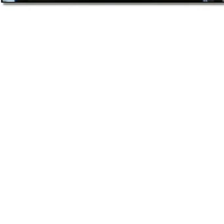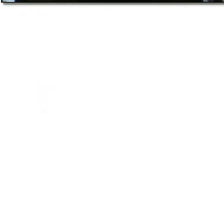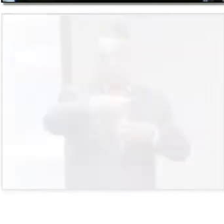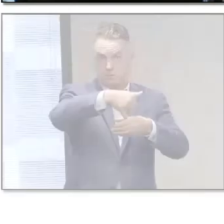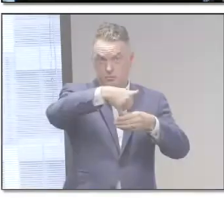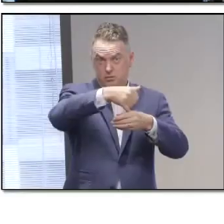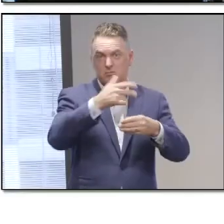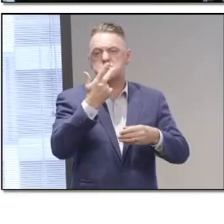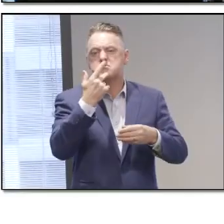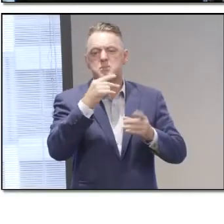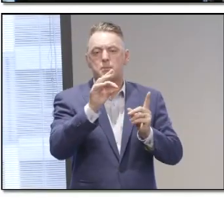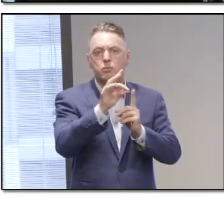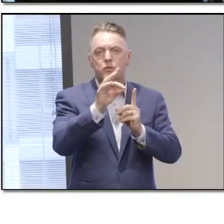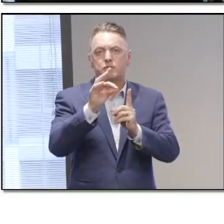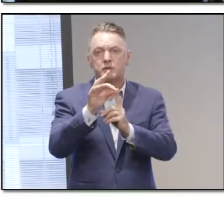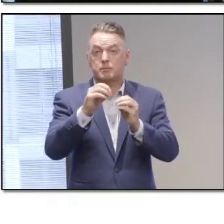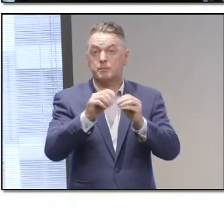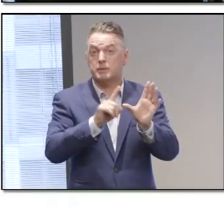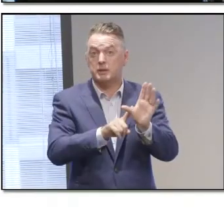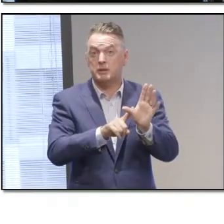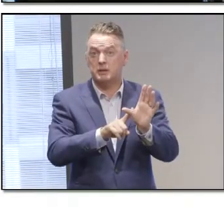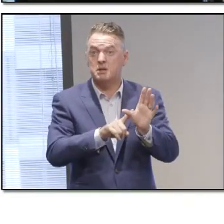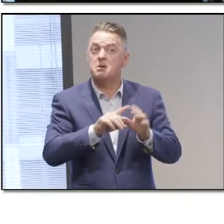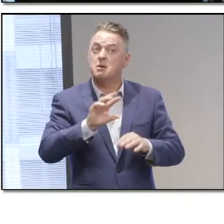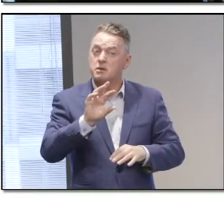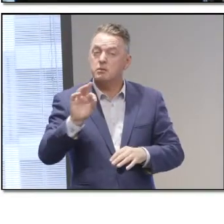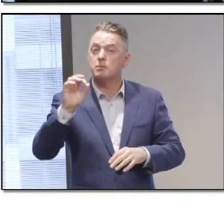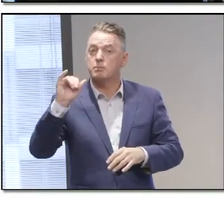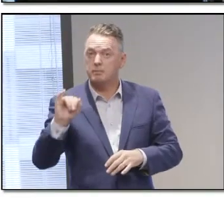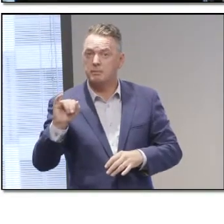say Port Phillip Bay or other waterways is actually pretty good but microbial